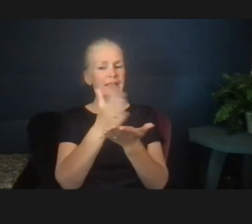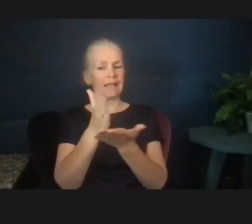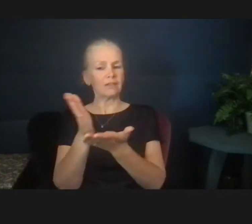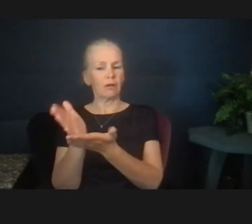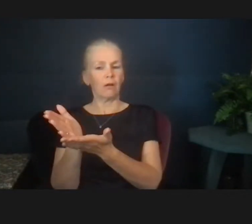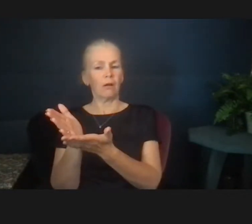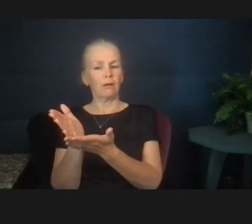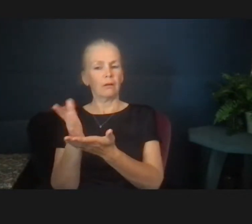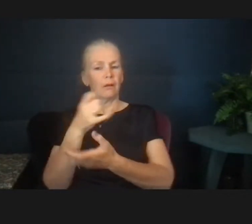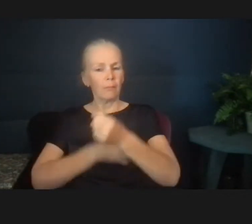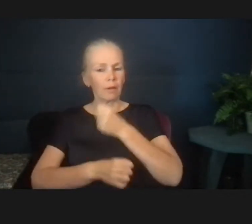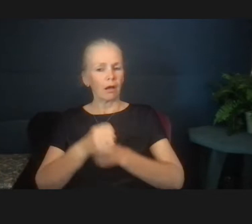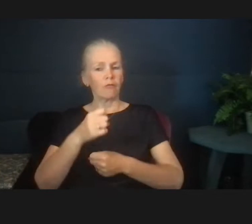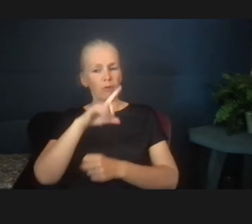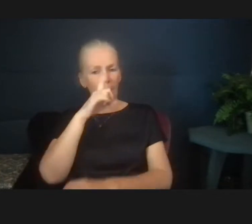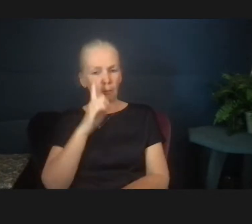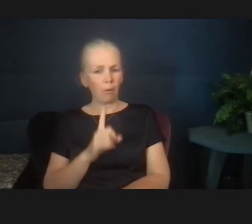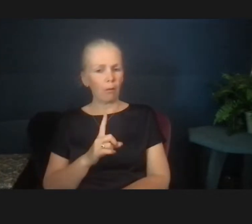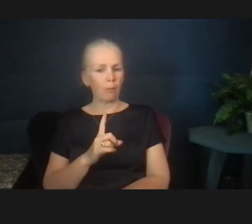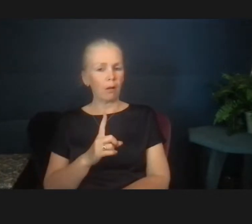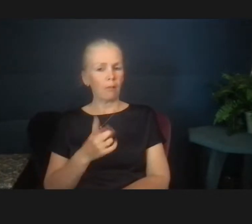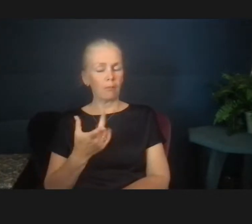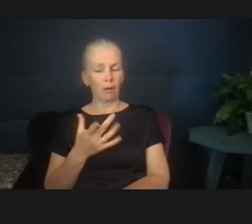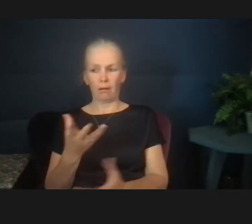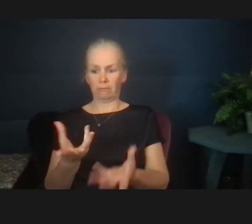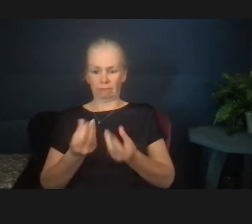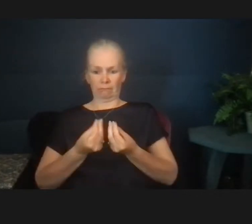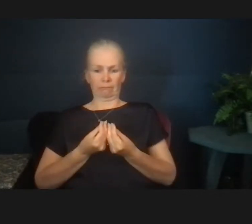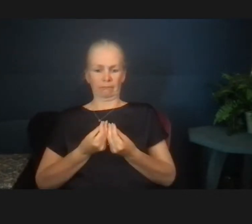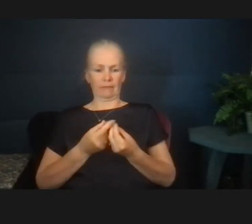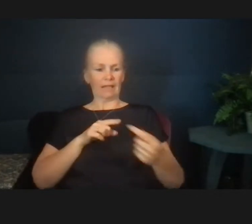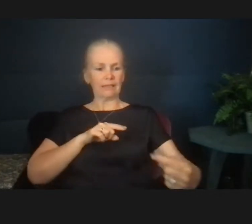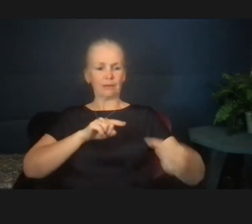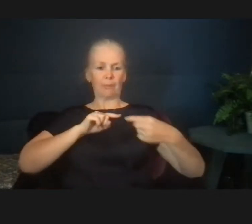It has become really popular, but with it has come this incredible debate and confusion on